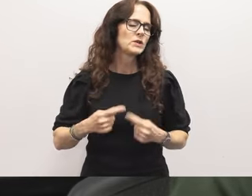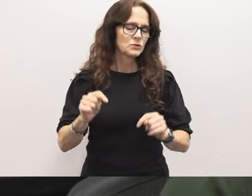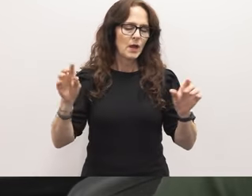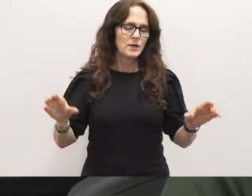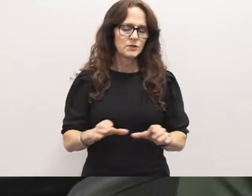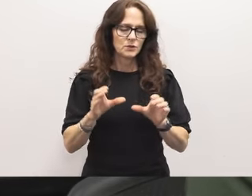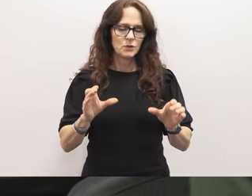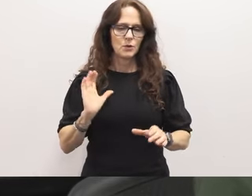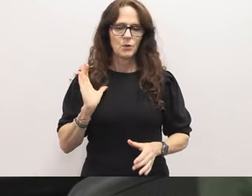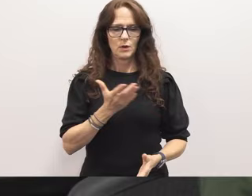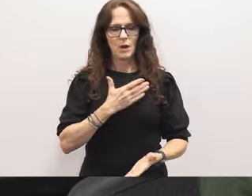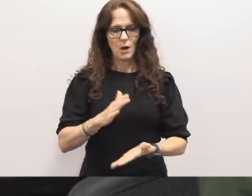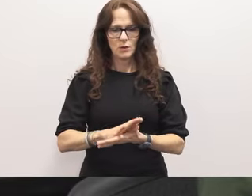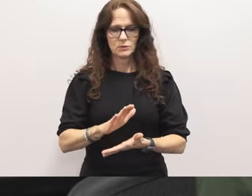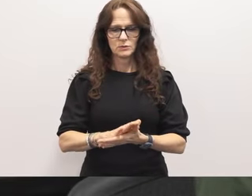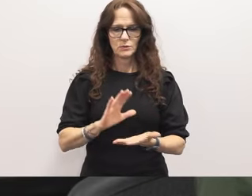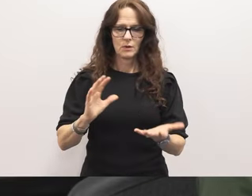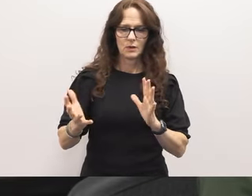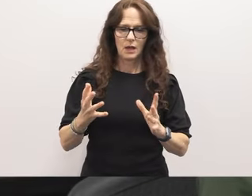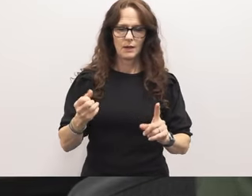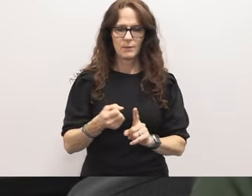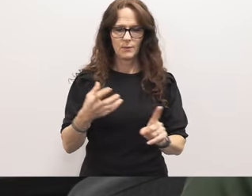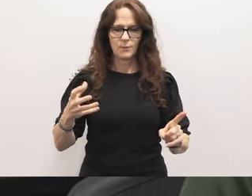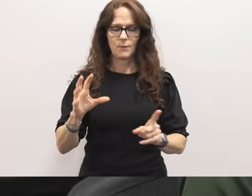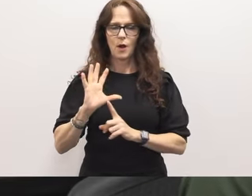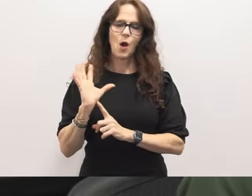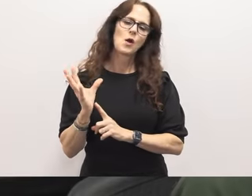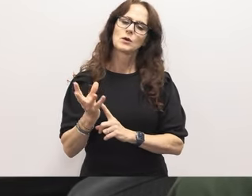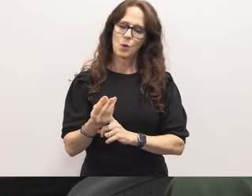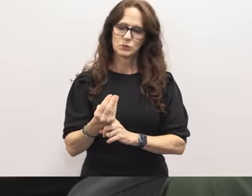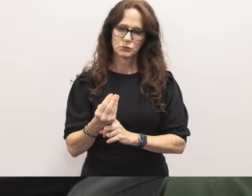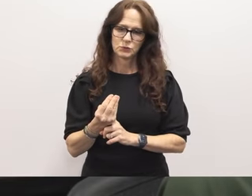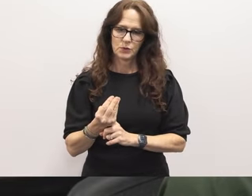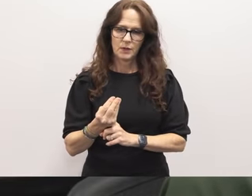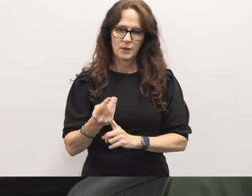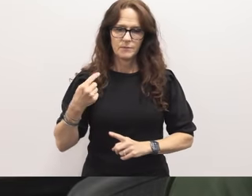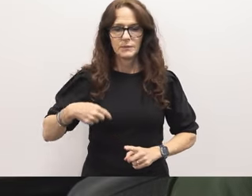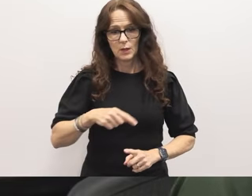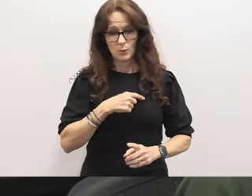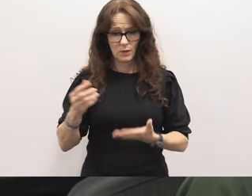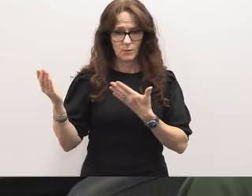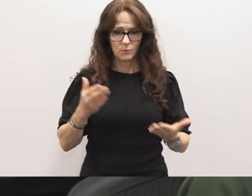And then I'm gonna kind of expound on our culture at Stanford. We have brought in restorative justice.